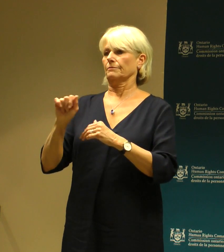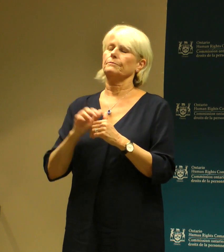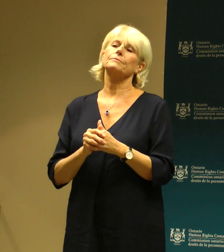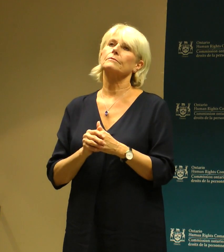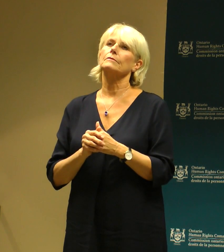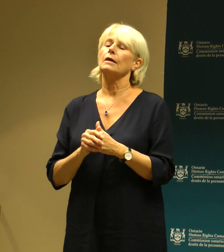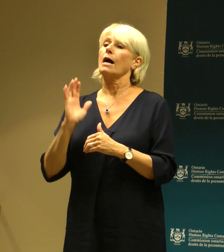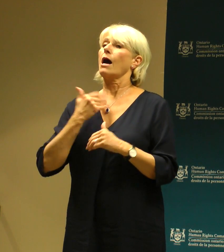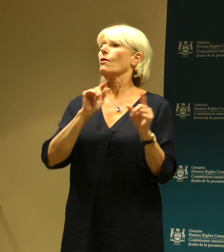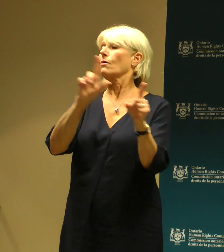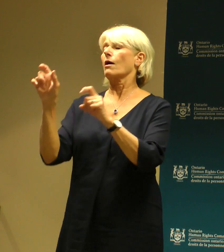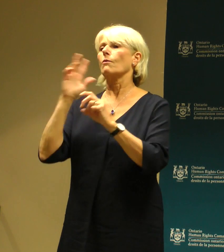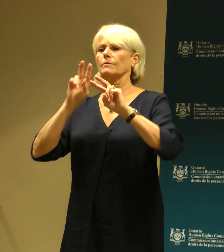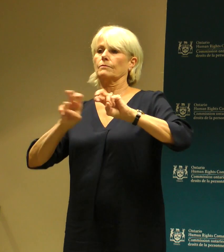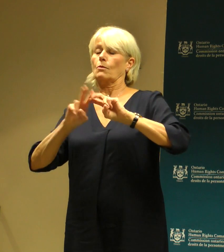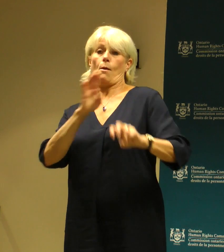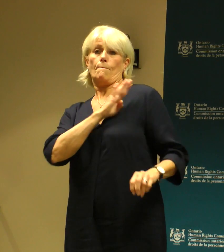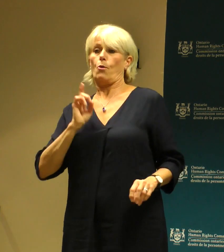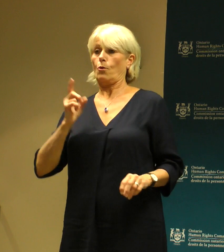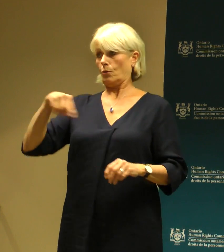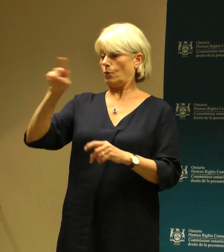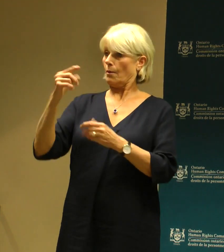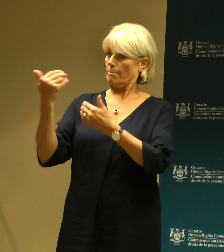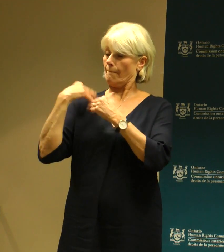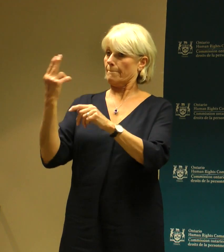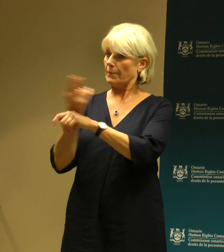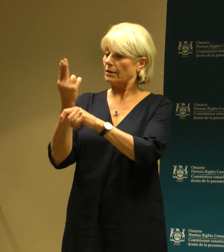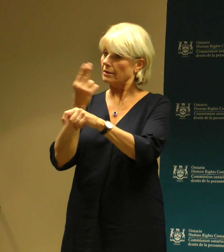Our inquiry will look at whether boards are mandating the use of scientific,